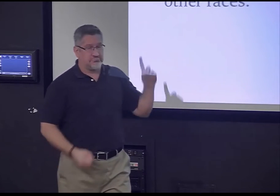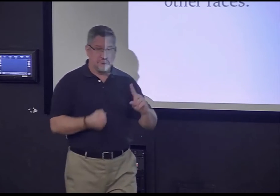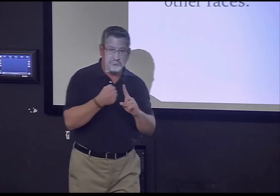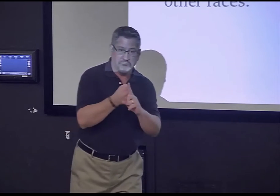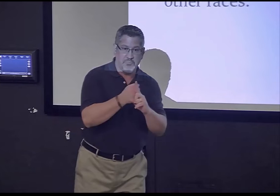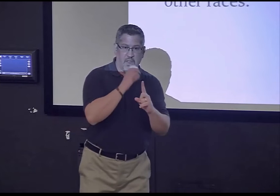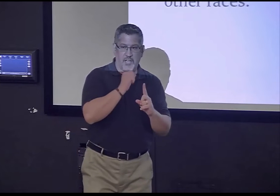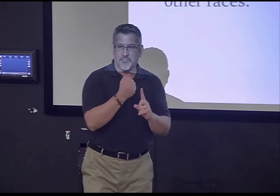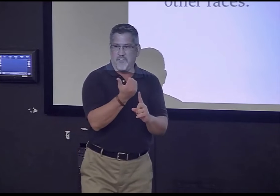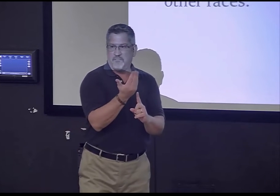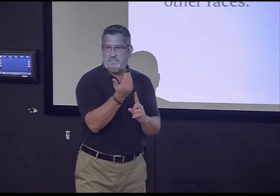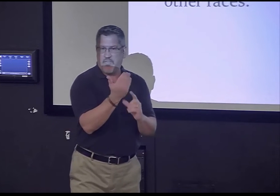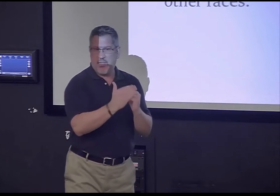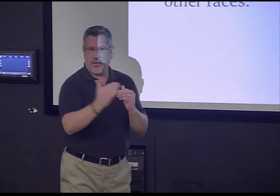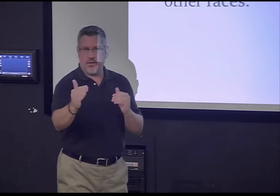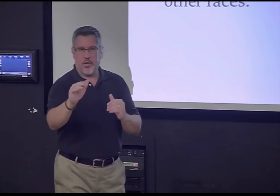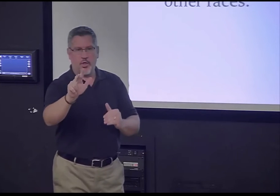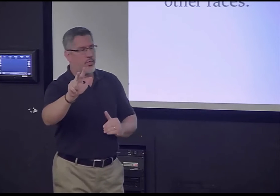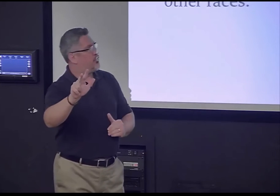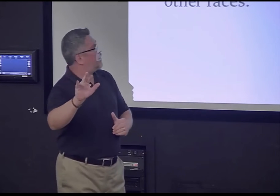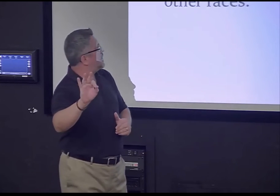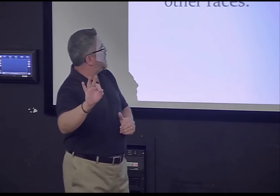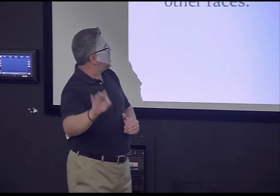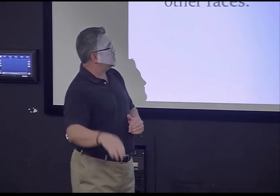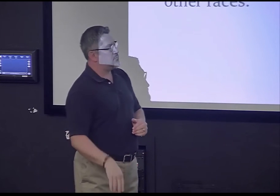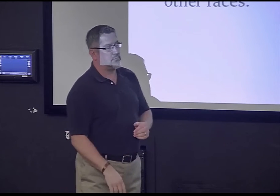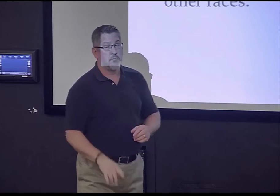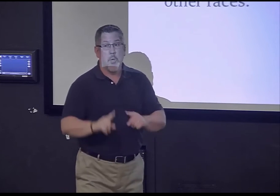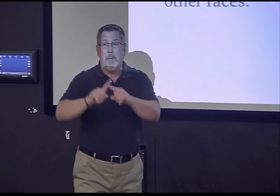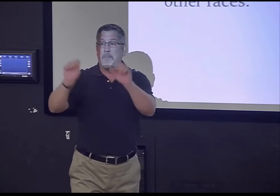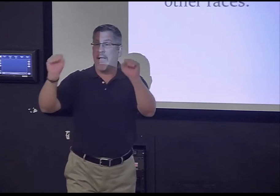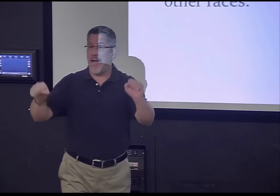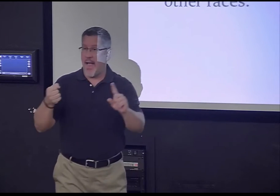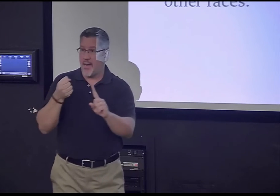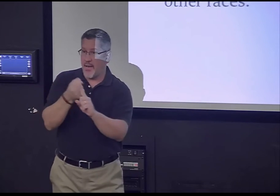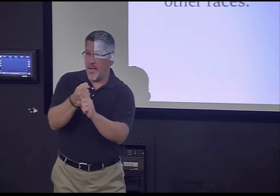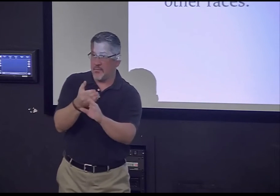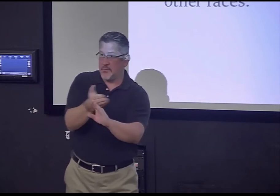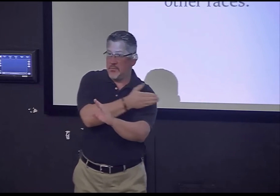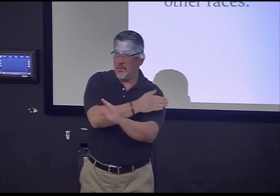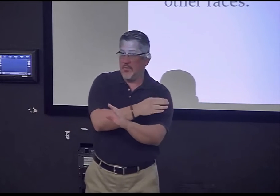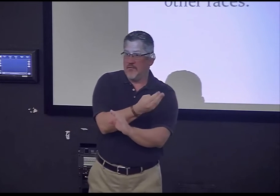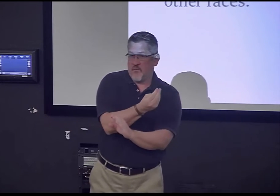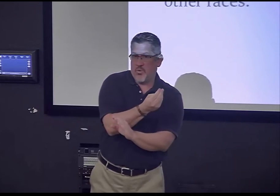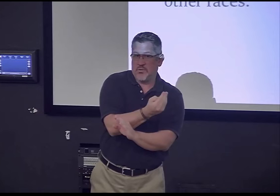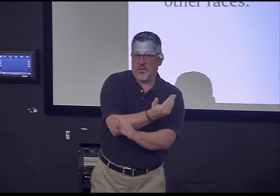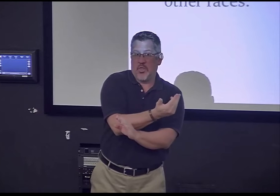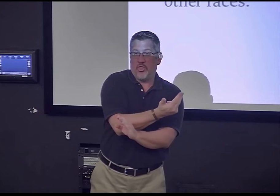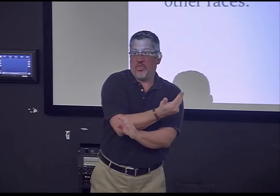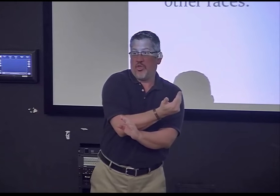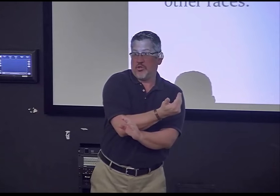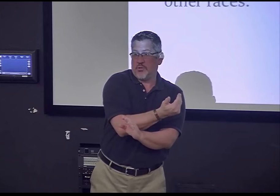Impacting men from ages 15 to 39 However men younger can be impacted as early as 14 or 13 years old.